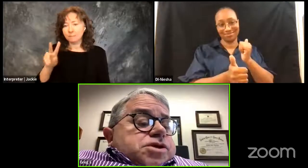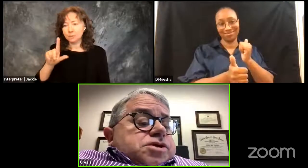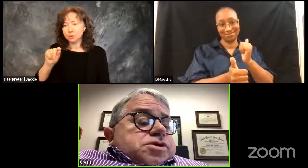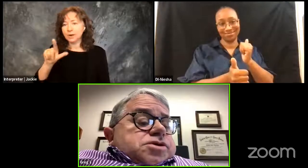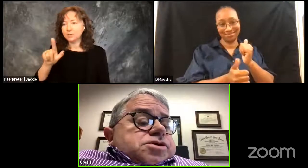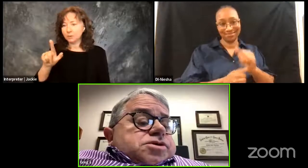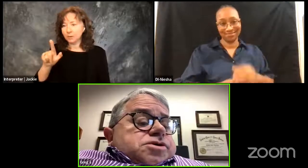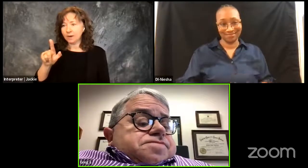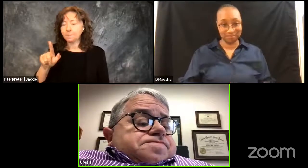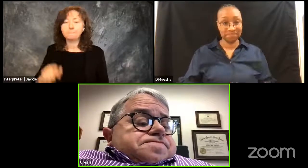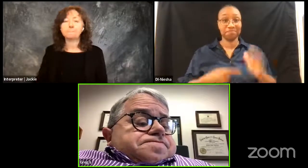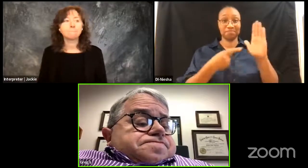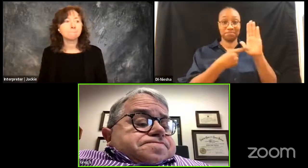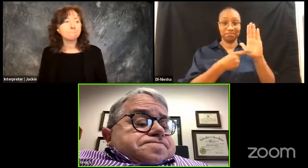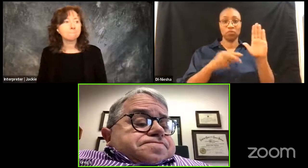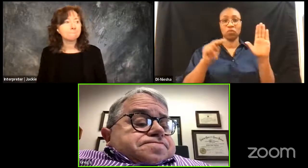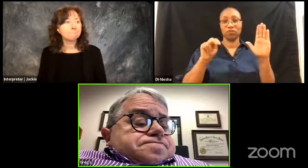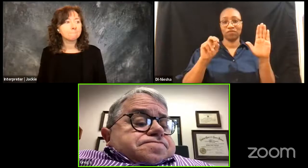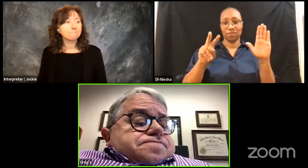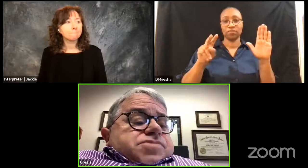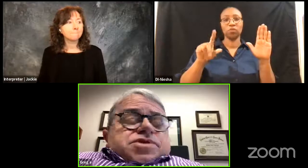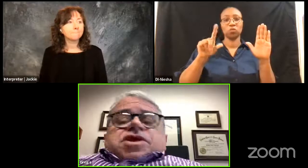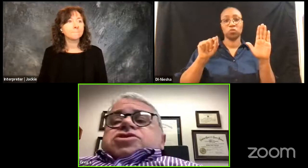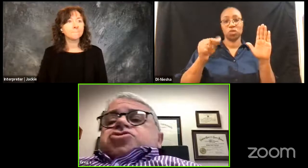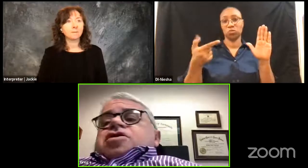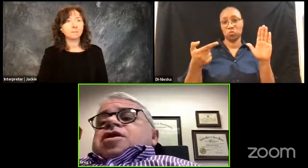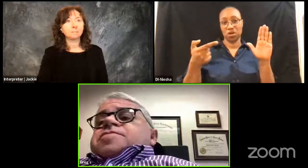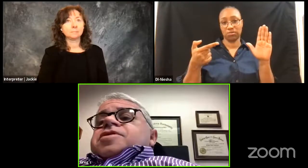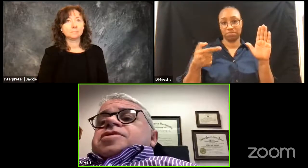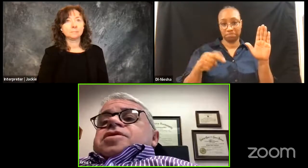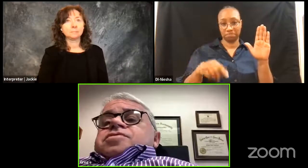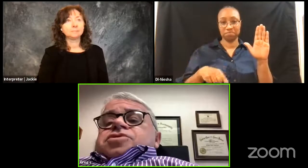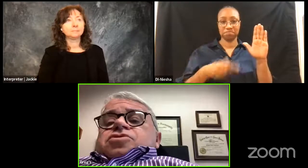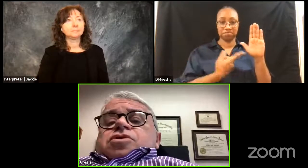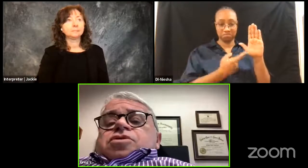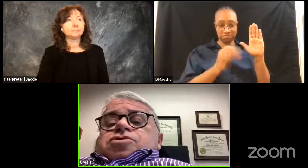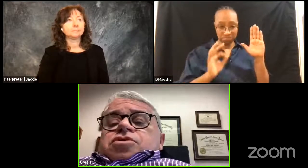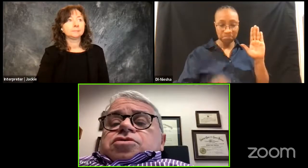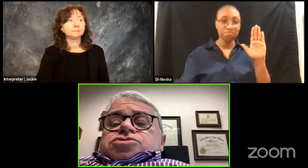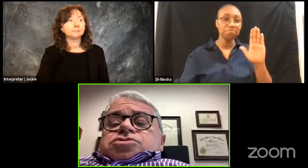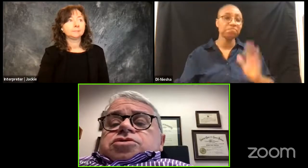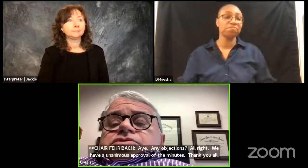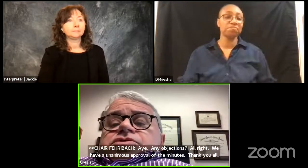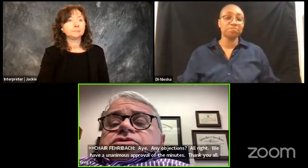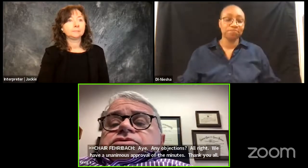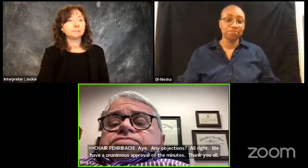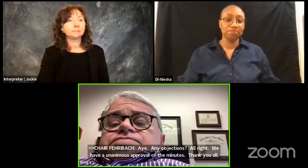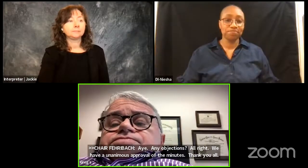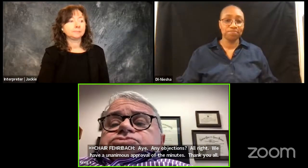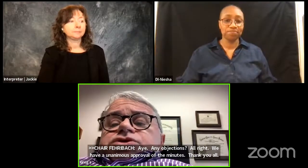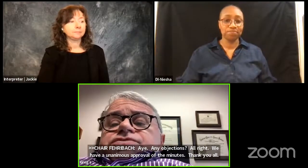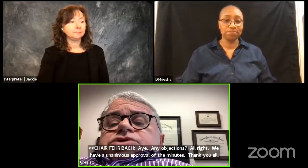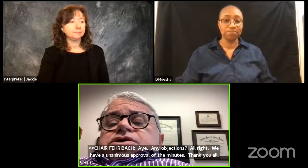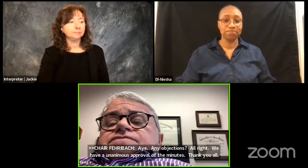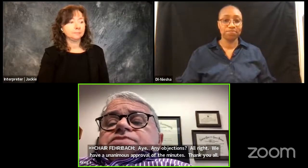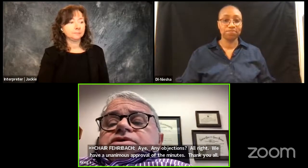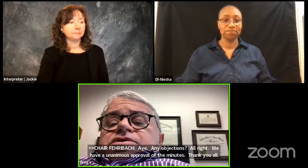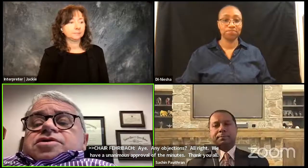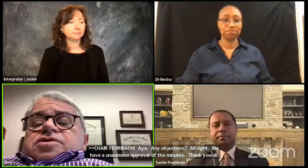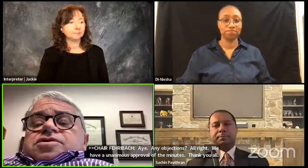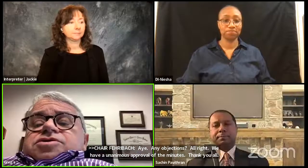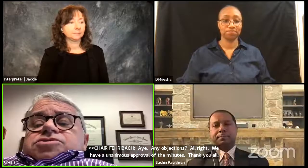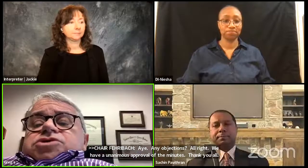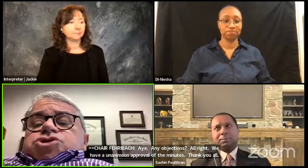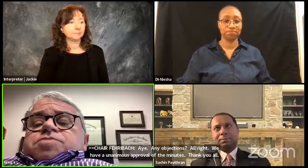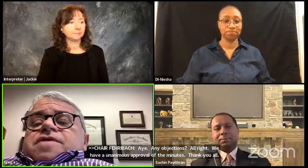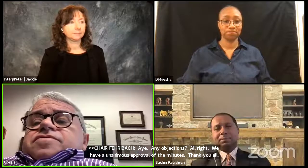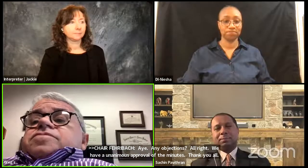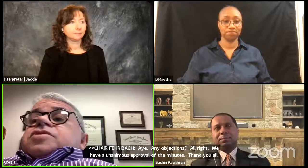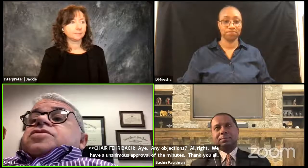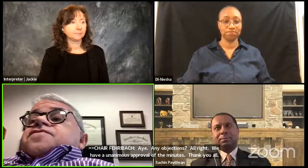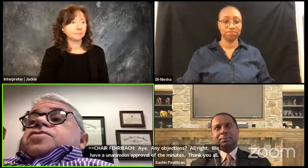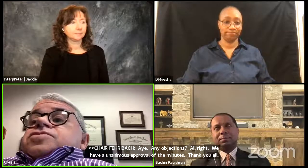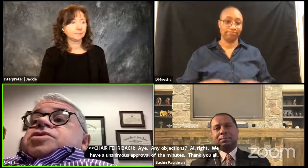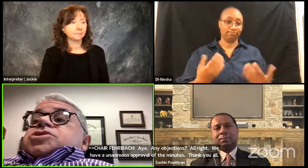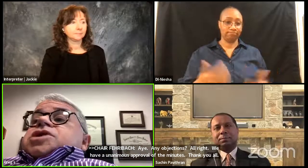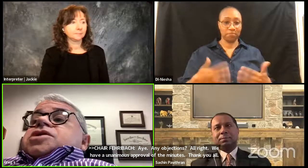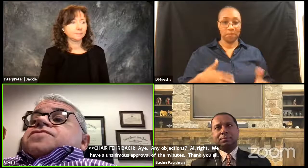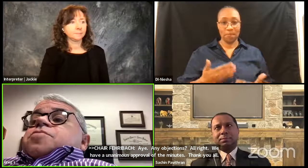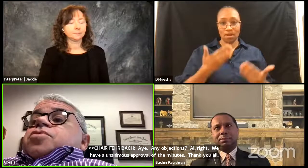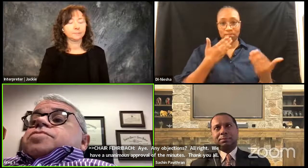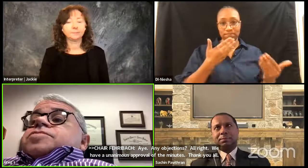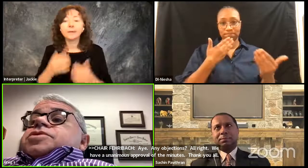At this time, I'm going to call on our Chief Executive, Sachin Pavithran for the Executive